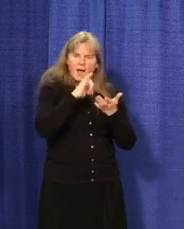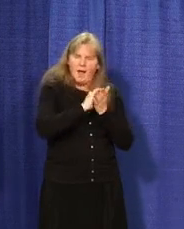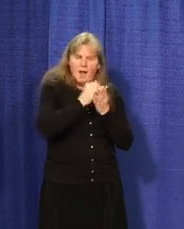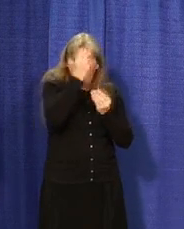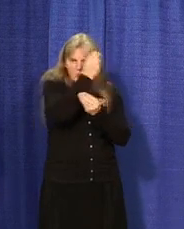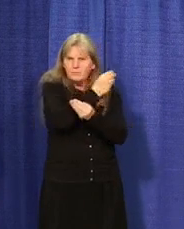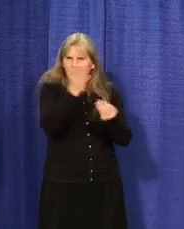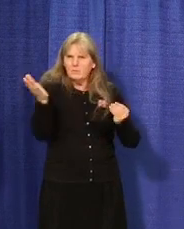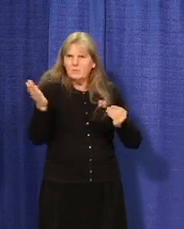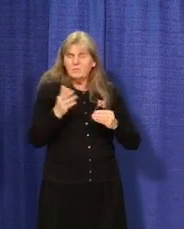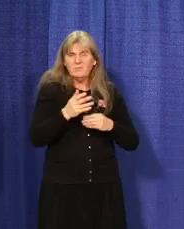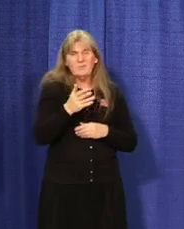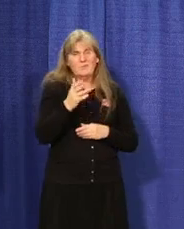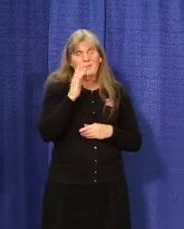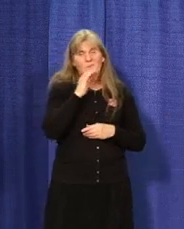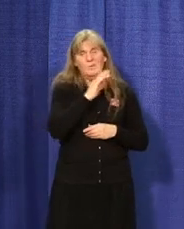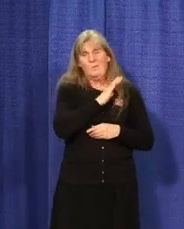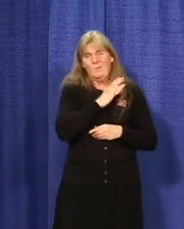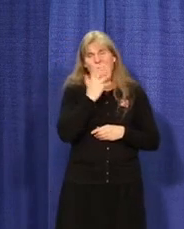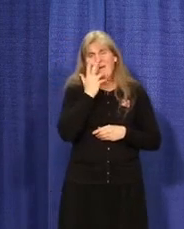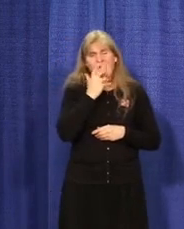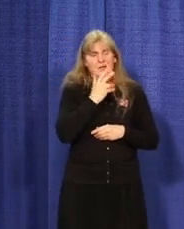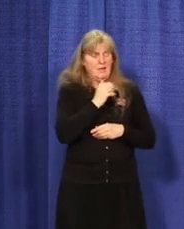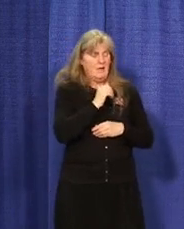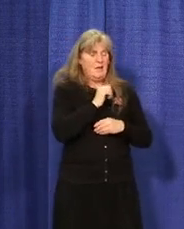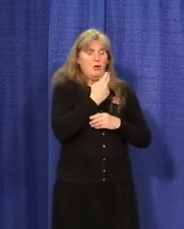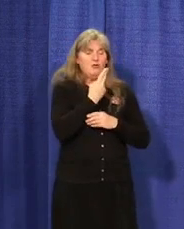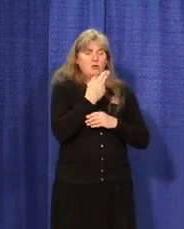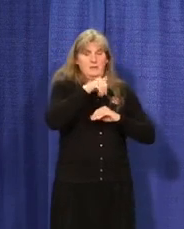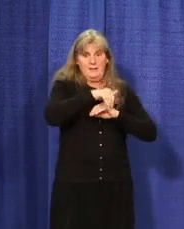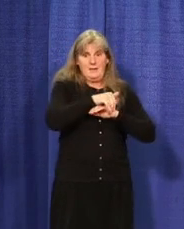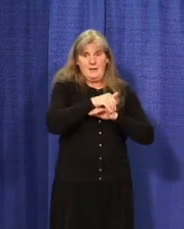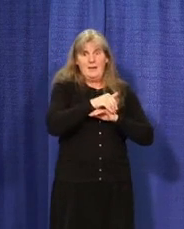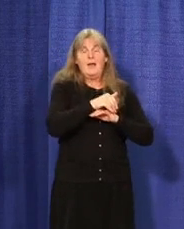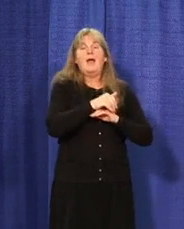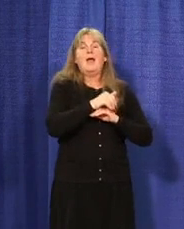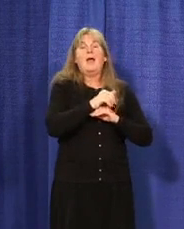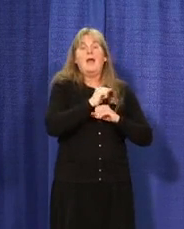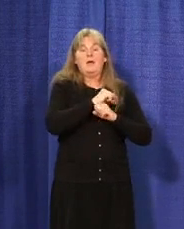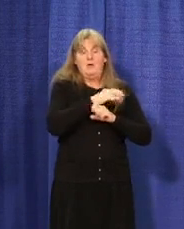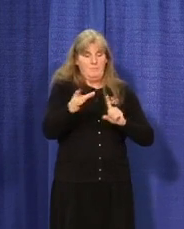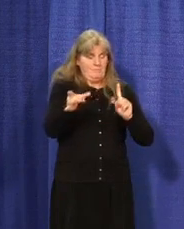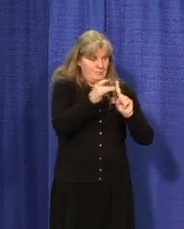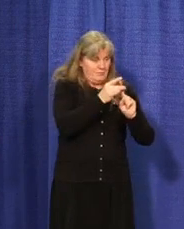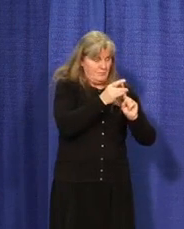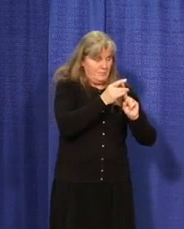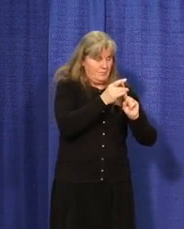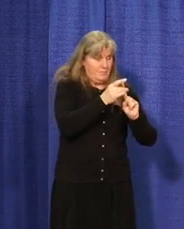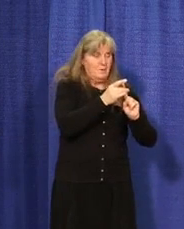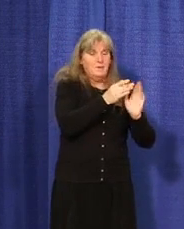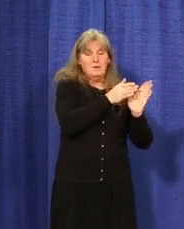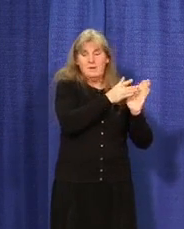from learning of cases to a reasonable amount of information